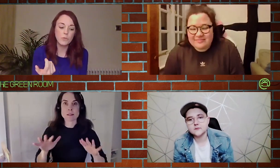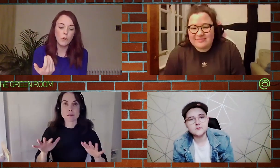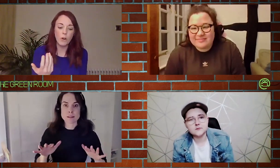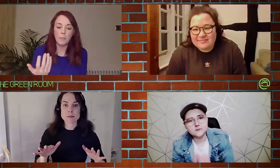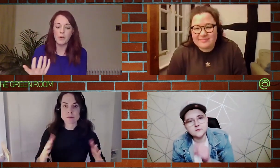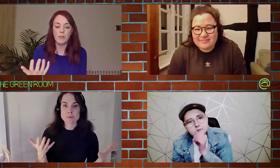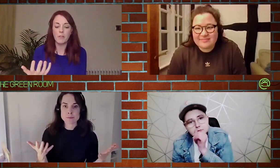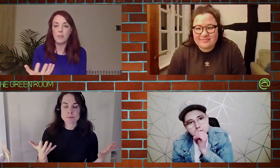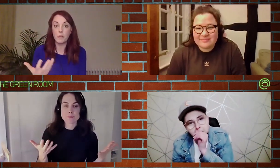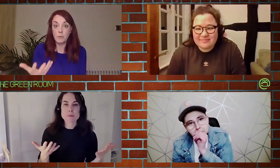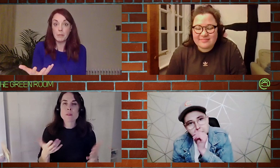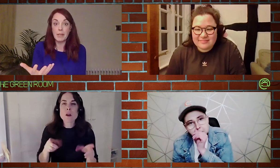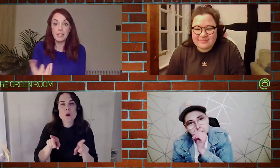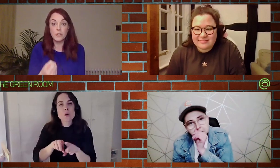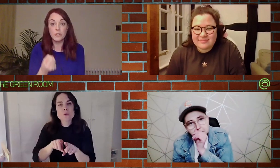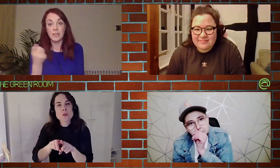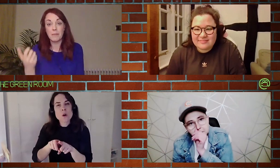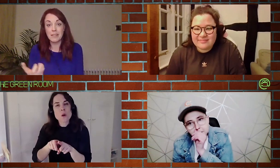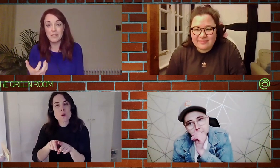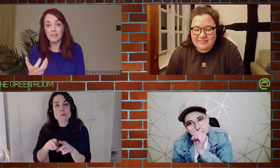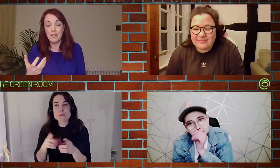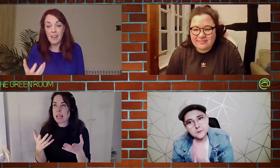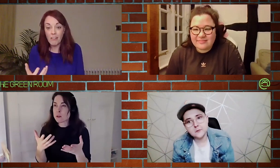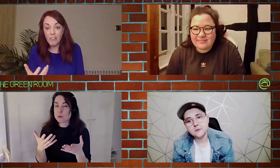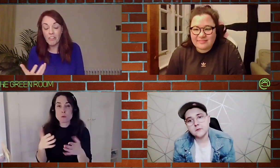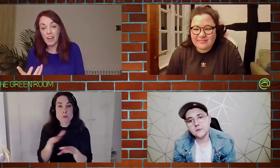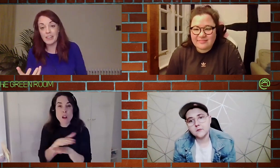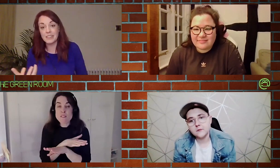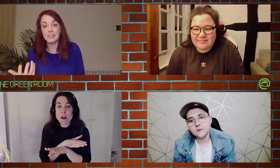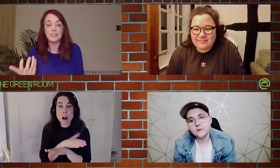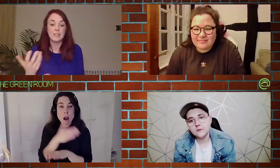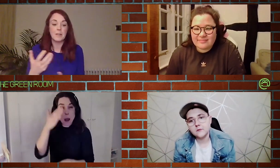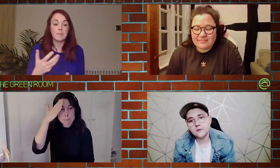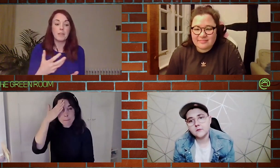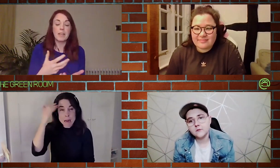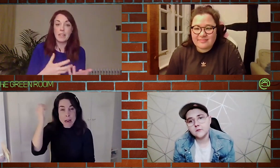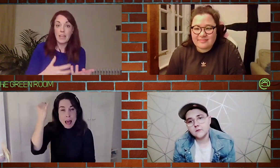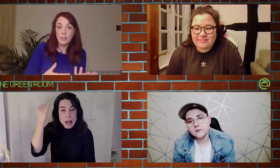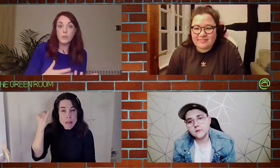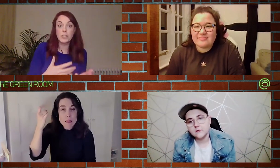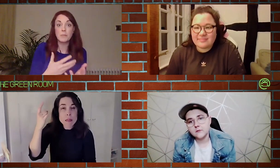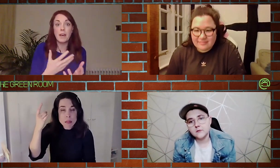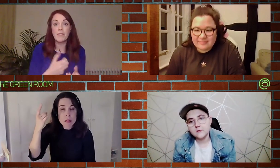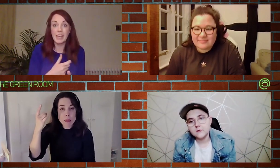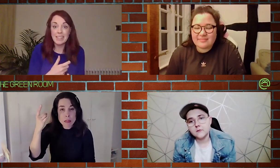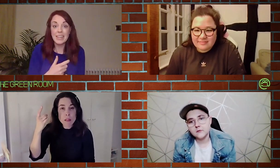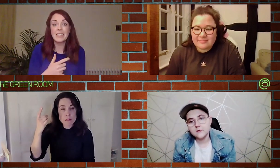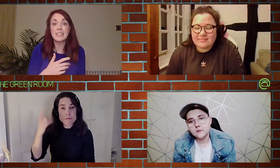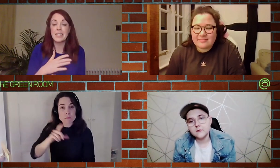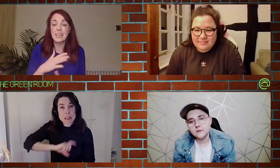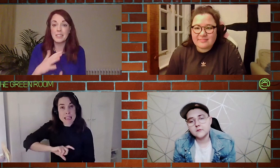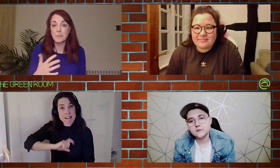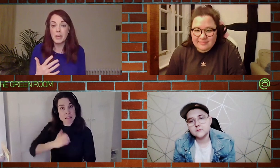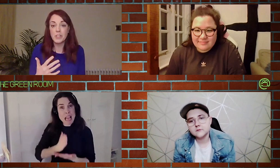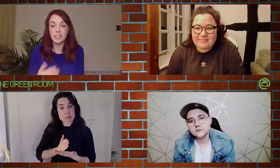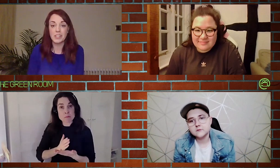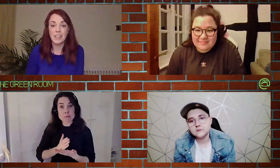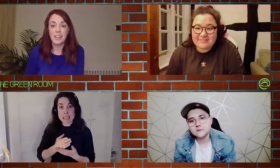also talk about you know really big issues like mental health, and the character talks about having anxiety and depression